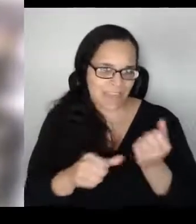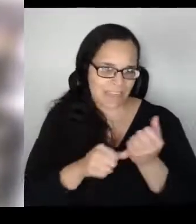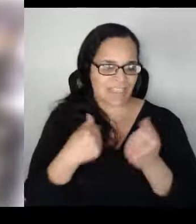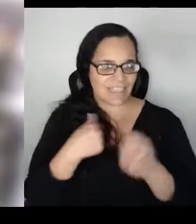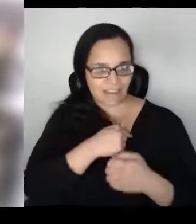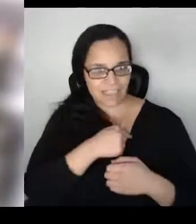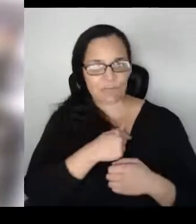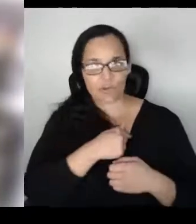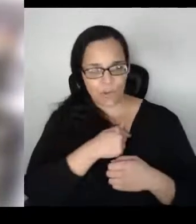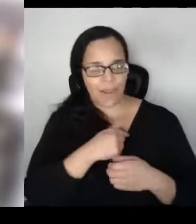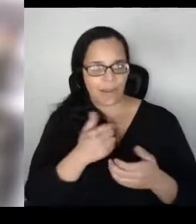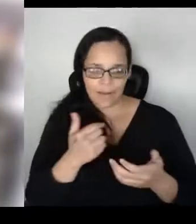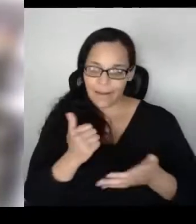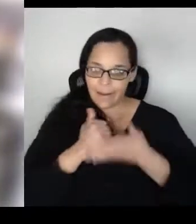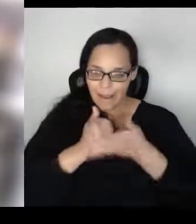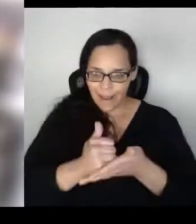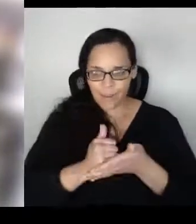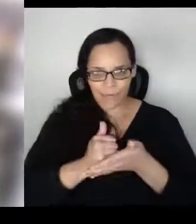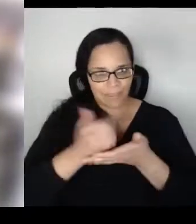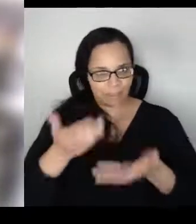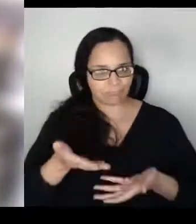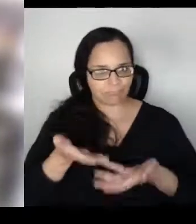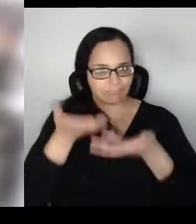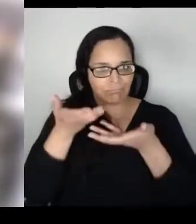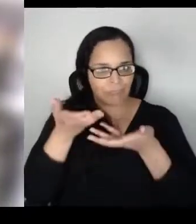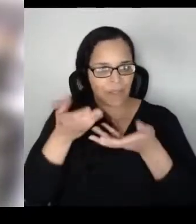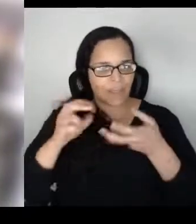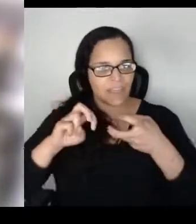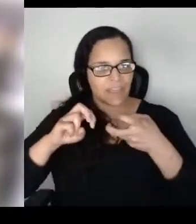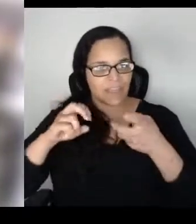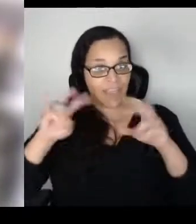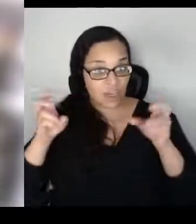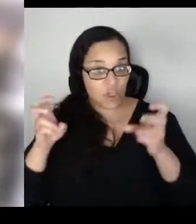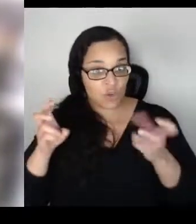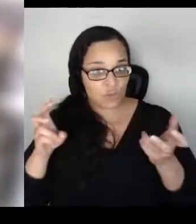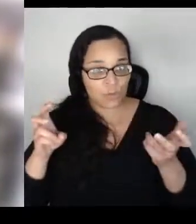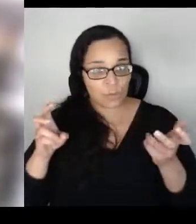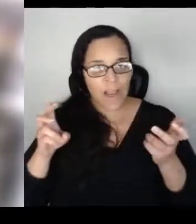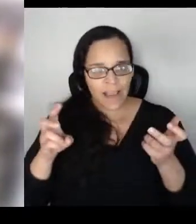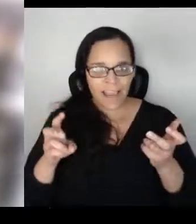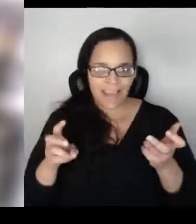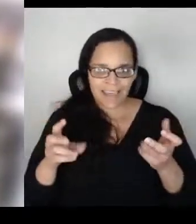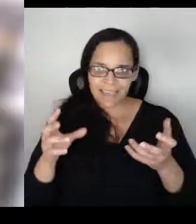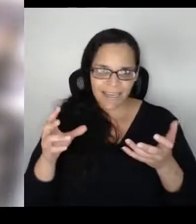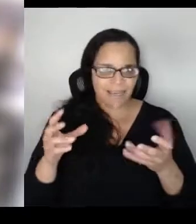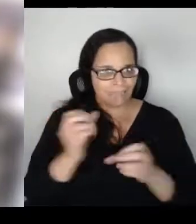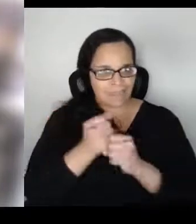because I do feel like it does take a village and without the help and support of everyone,